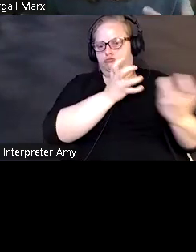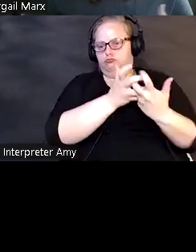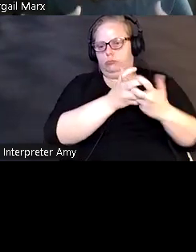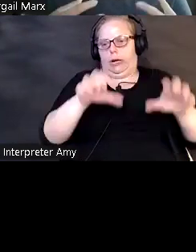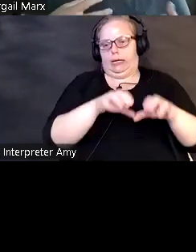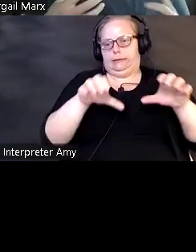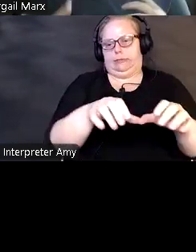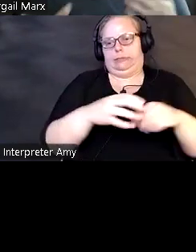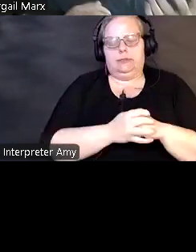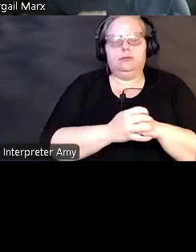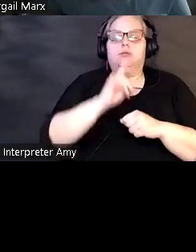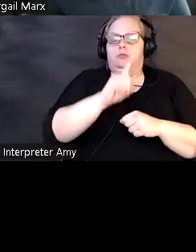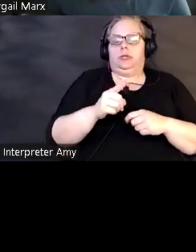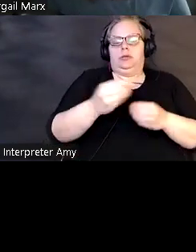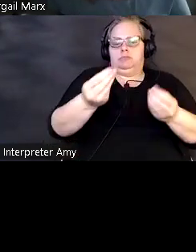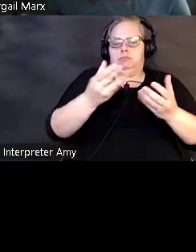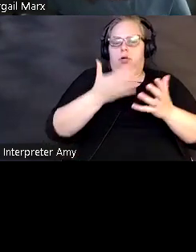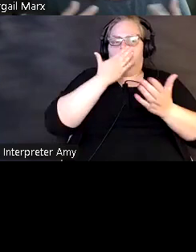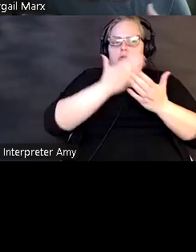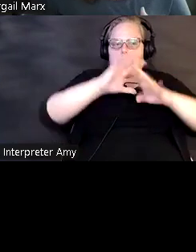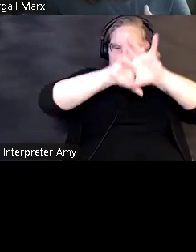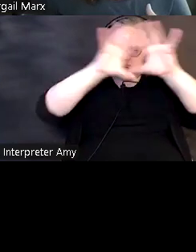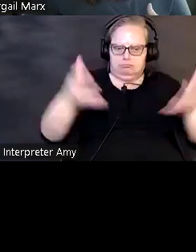So it's giving us some really dynamic information about how they can learn about